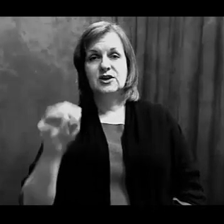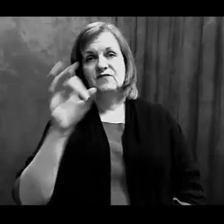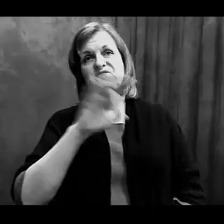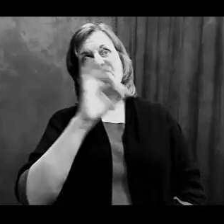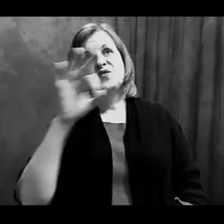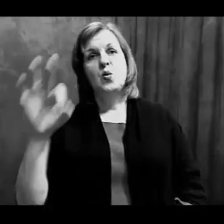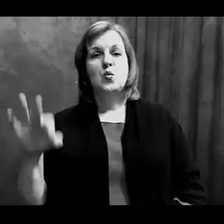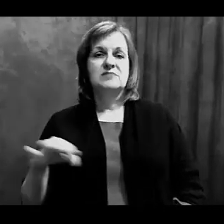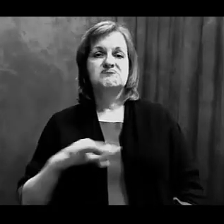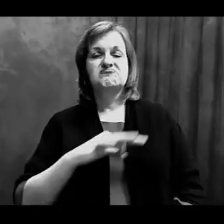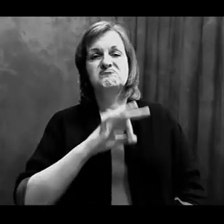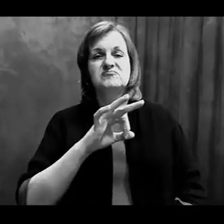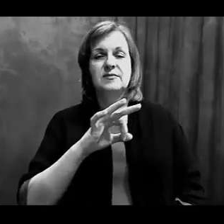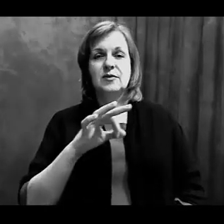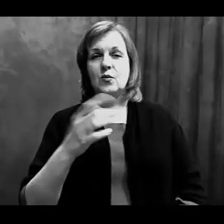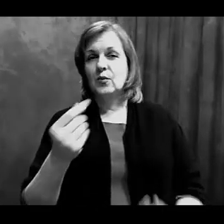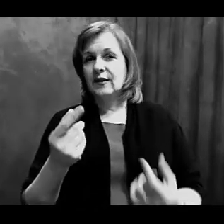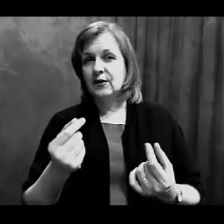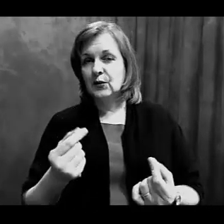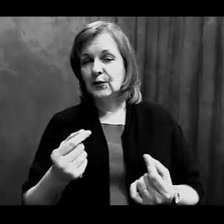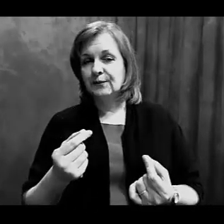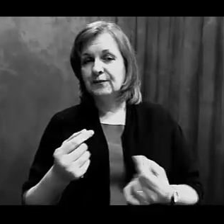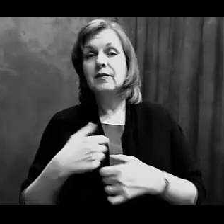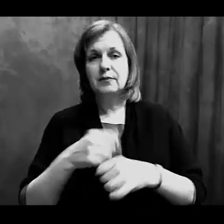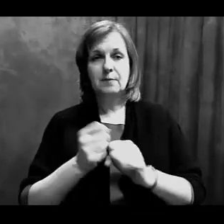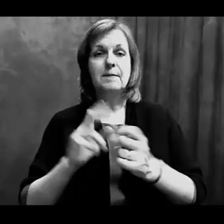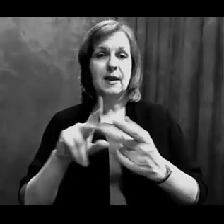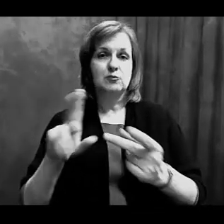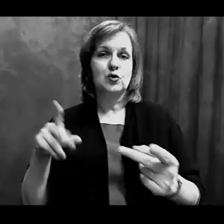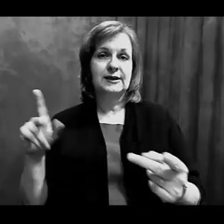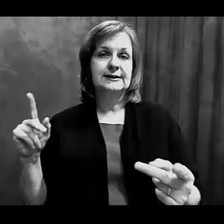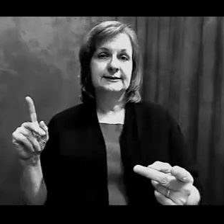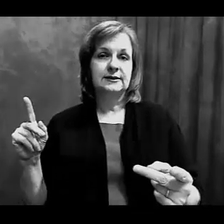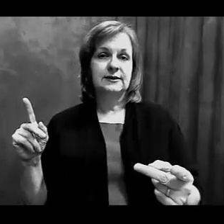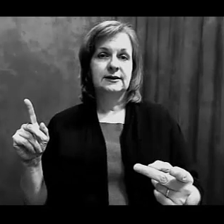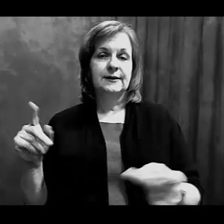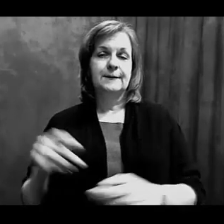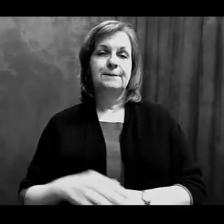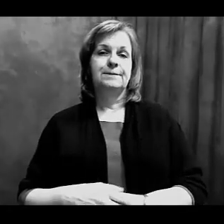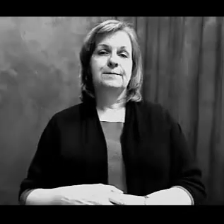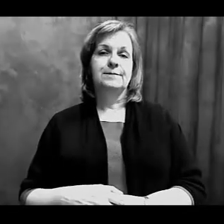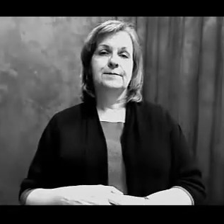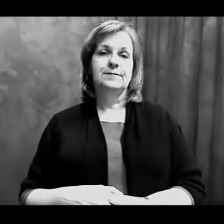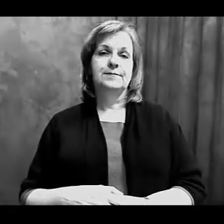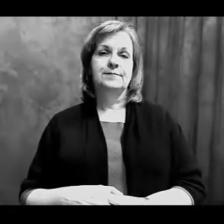floating around your cell and their job is still to make proteins